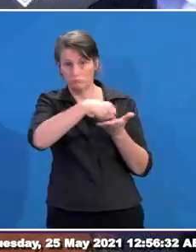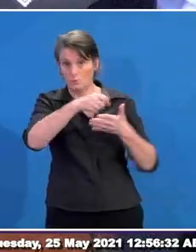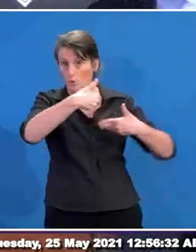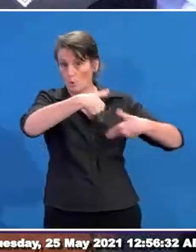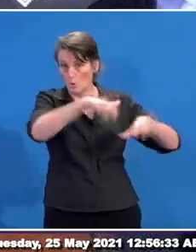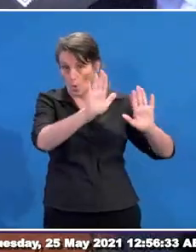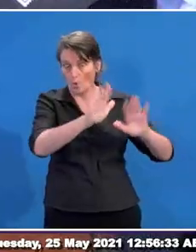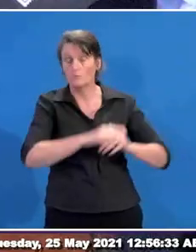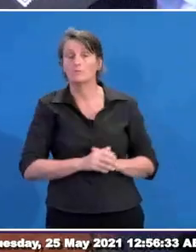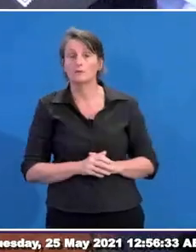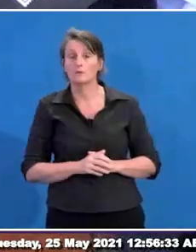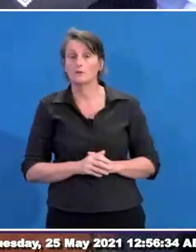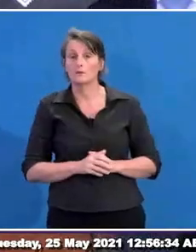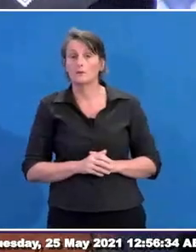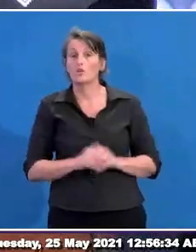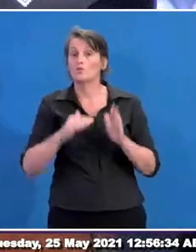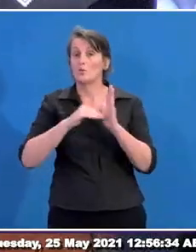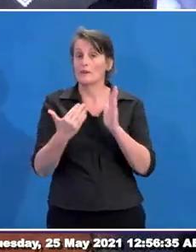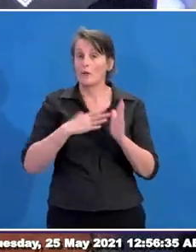what the current situation is.